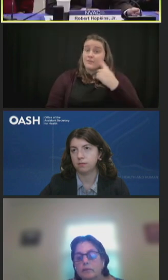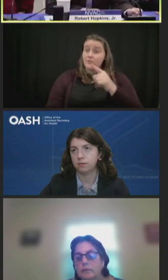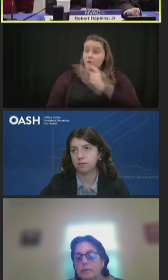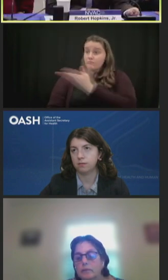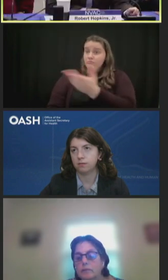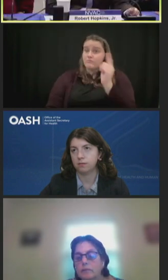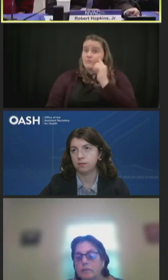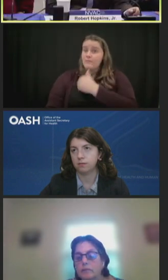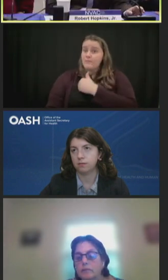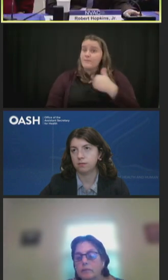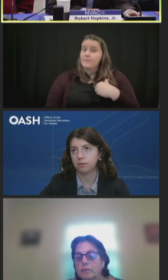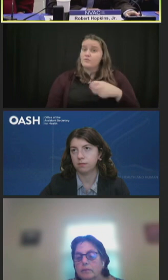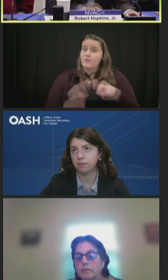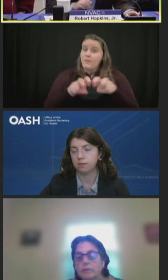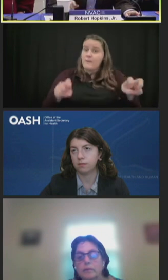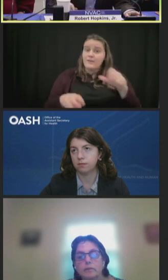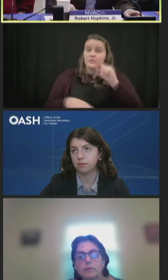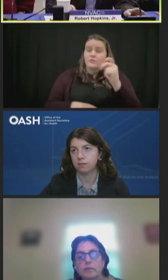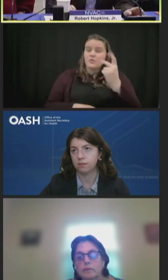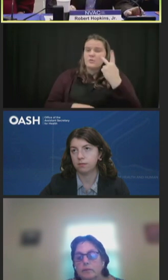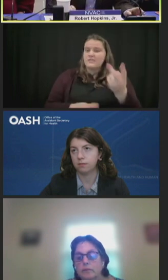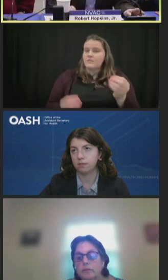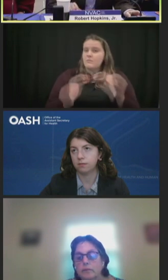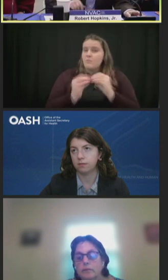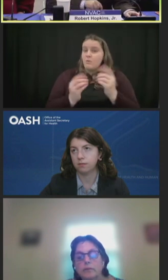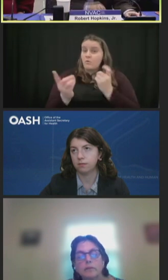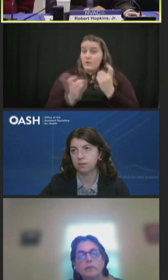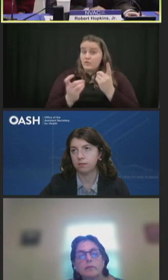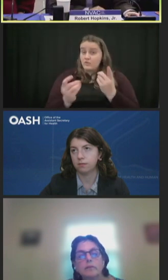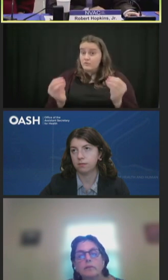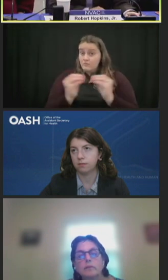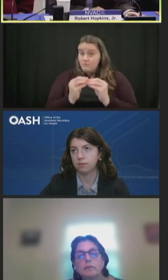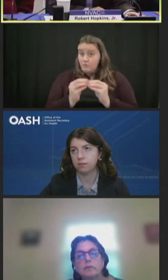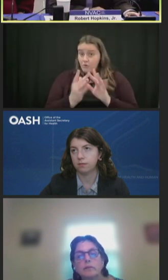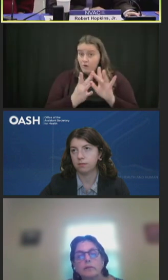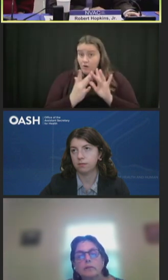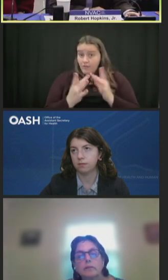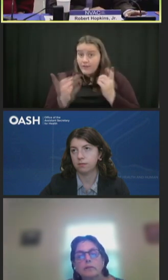additional questions in the room. Are there any online? Okay. With that, I want to thank